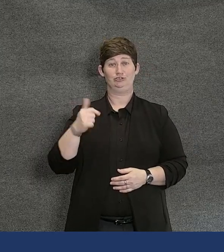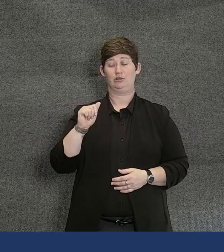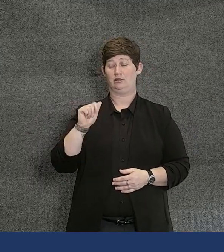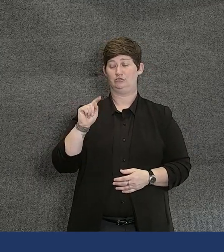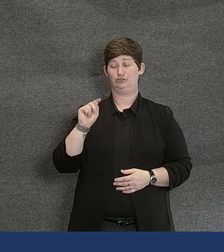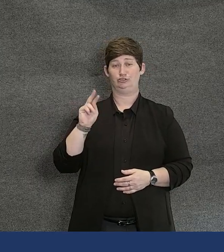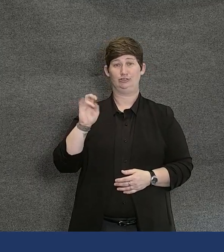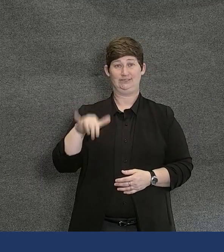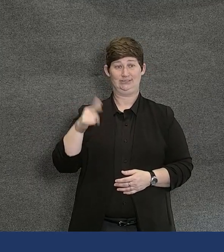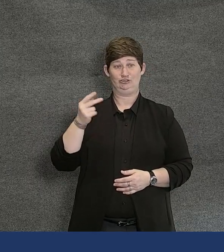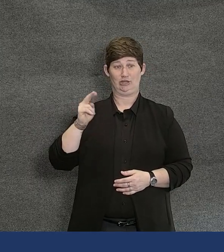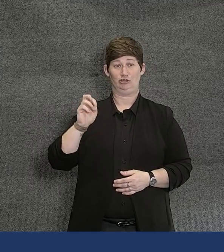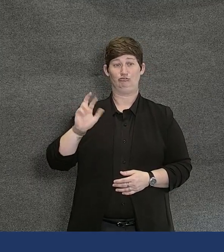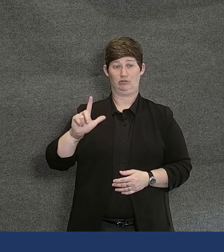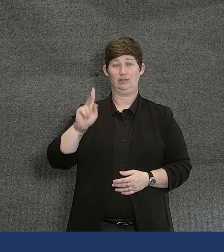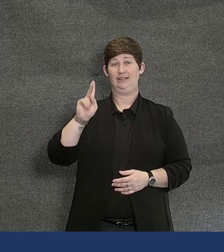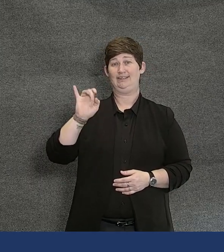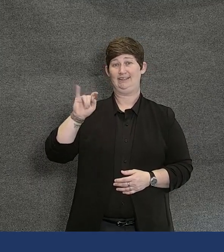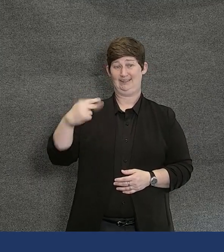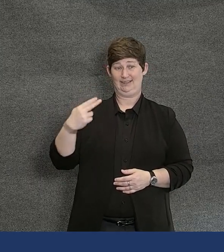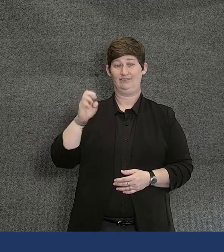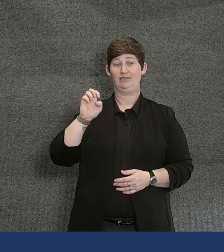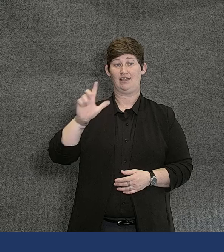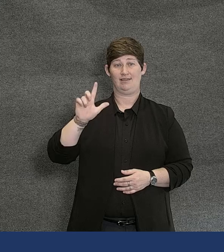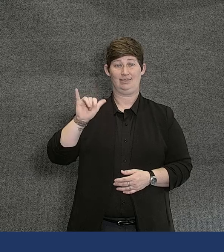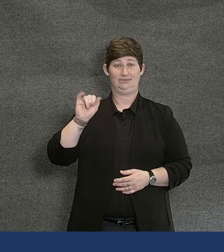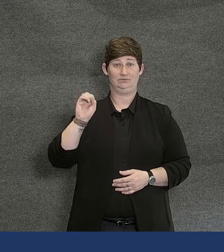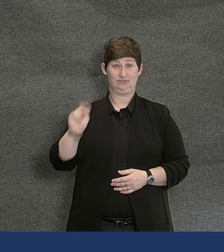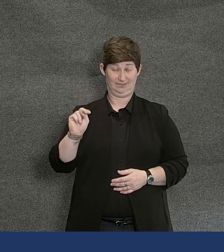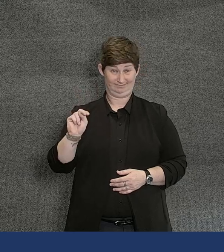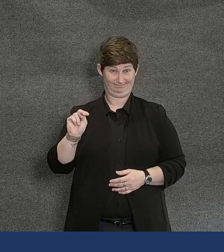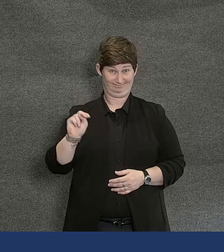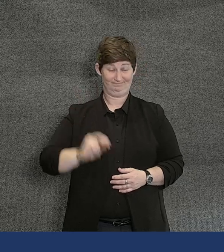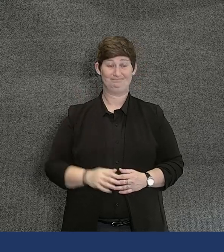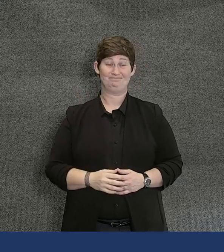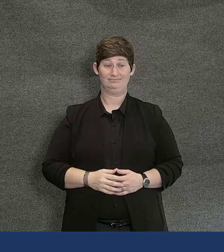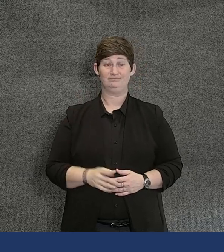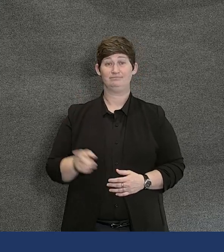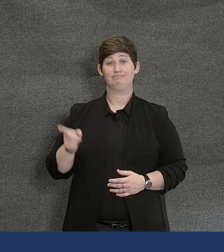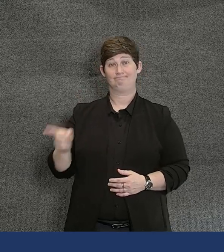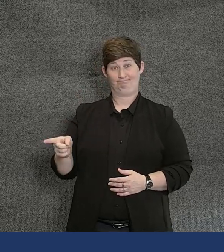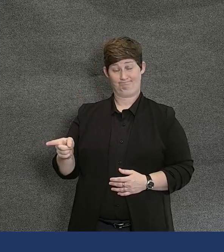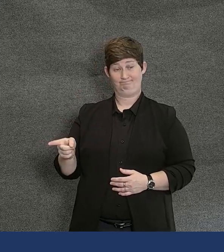He is here to speak on some things